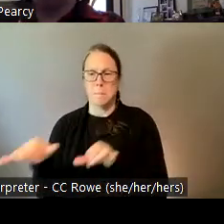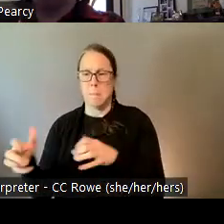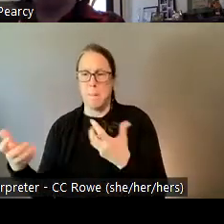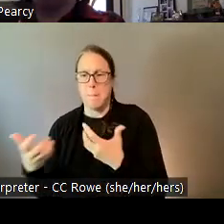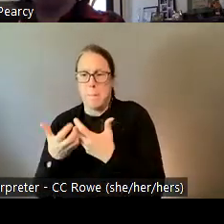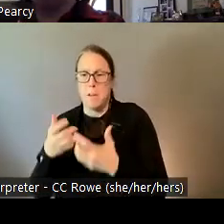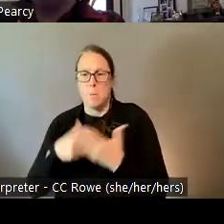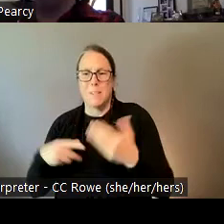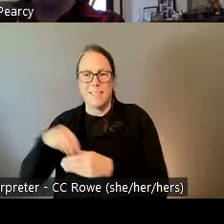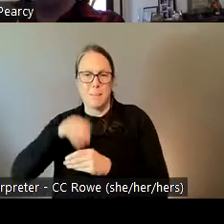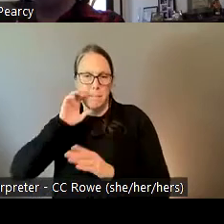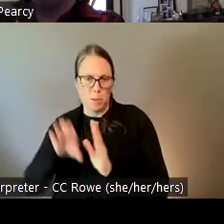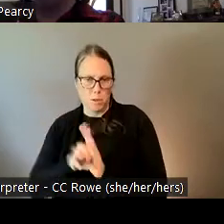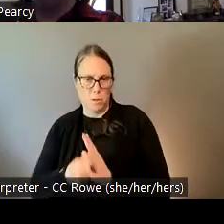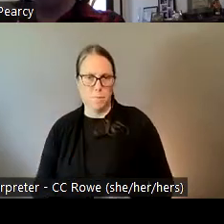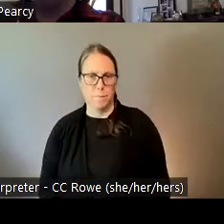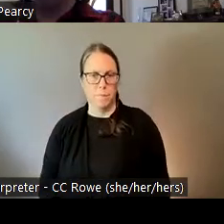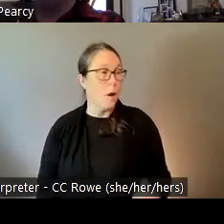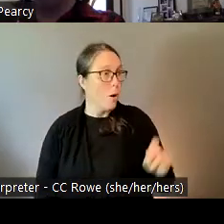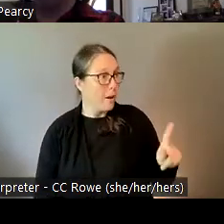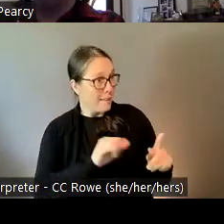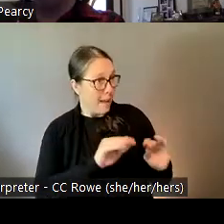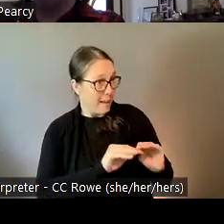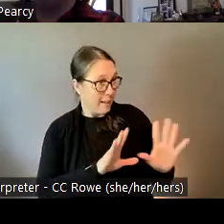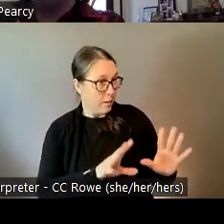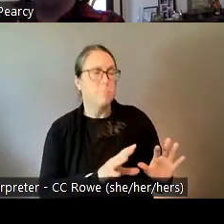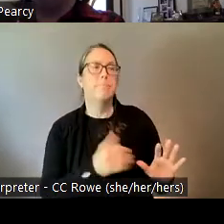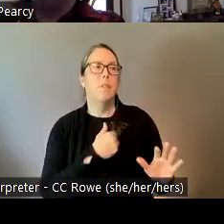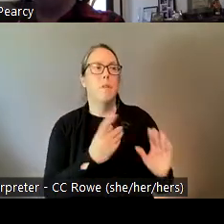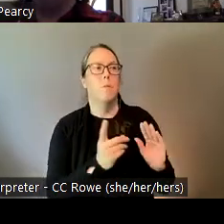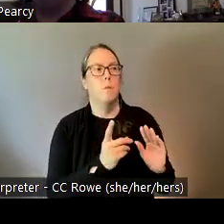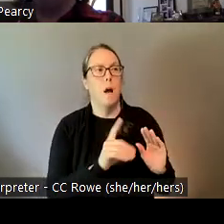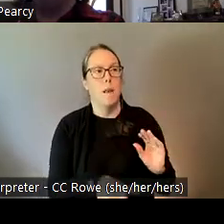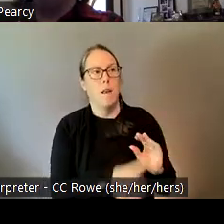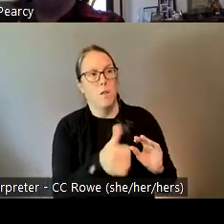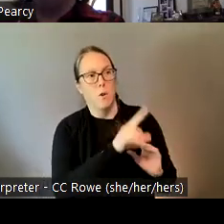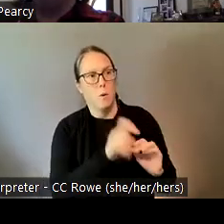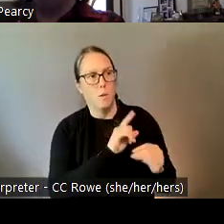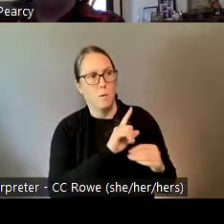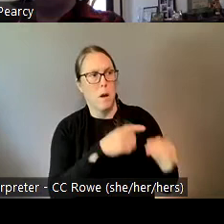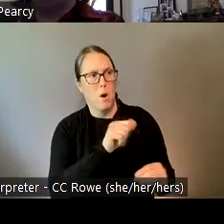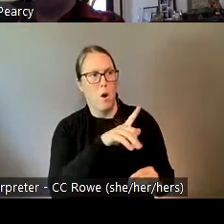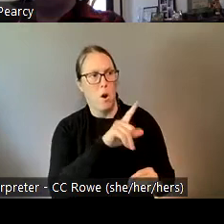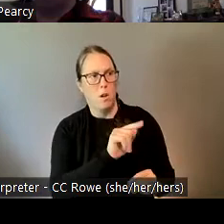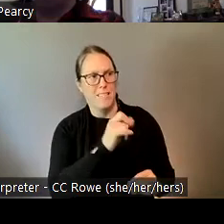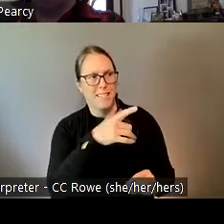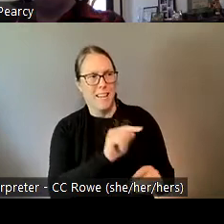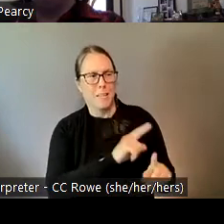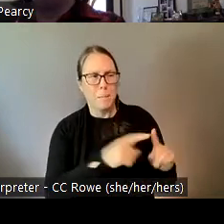That makes sense. Alrighty. So there is a question in the chat about alt text, but I think we'll get to it when we do our demo.